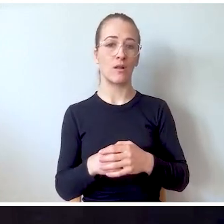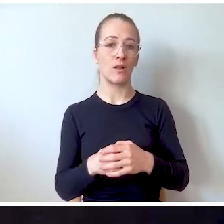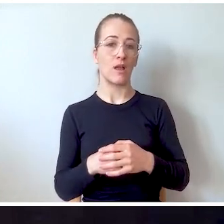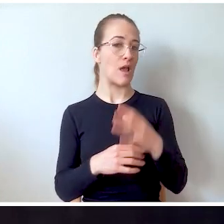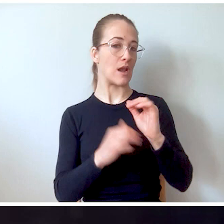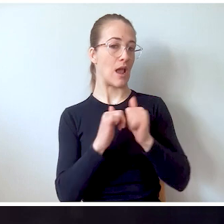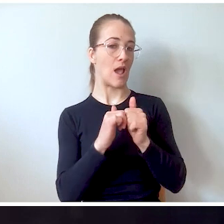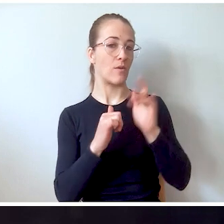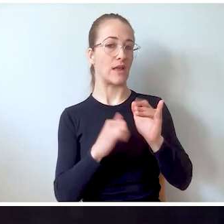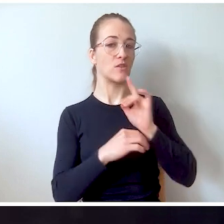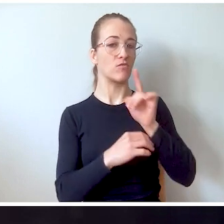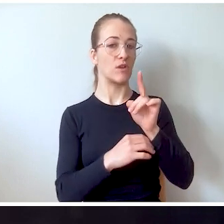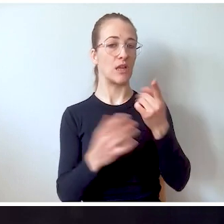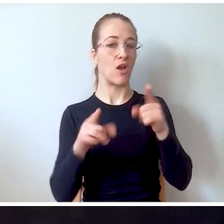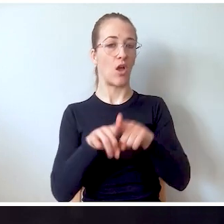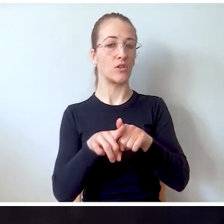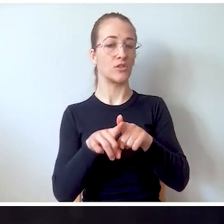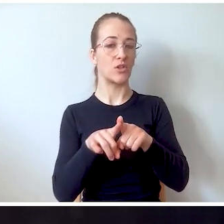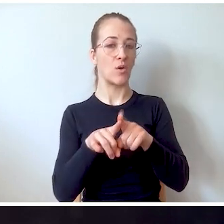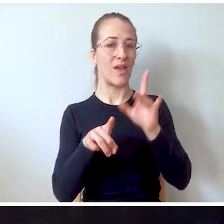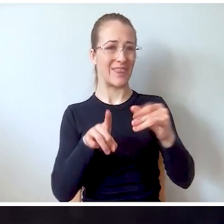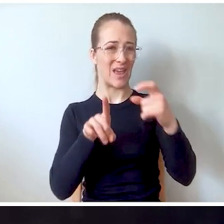And how that is really also selling that word short.